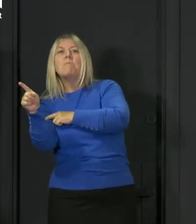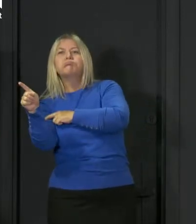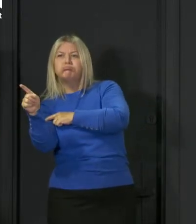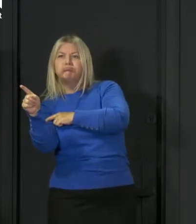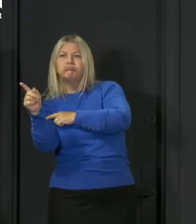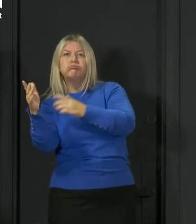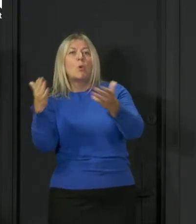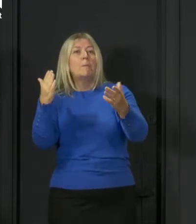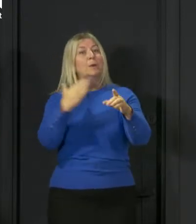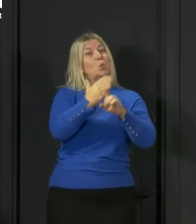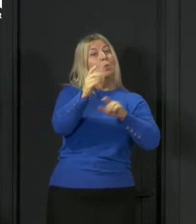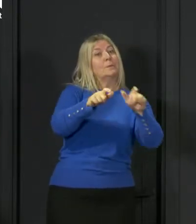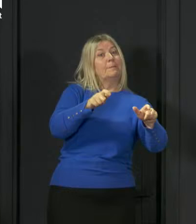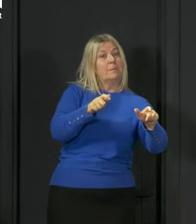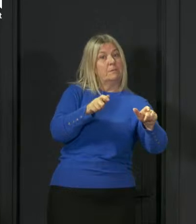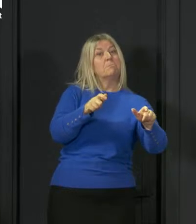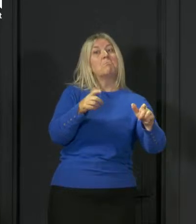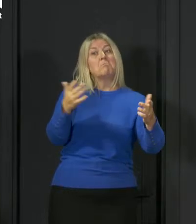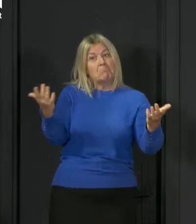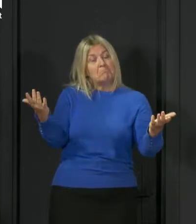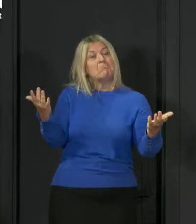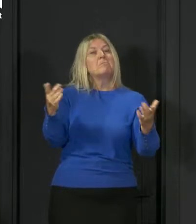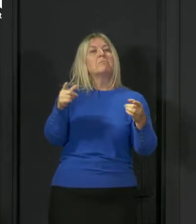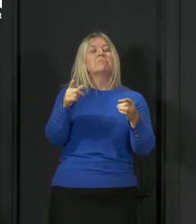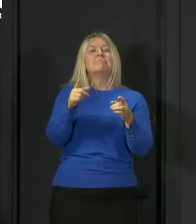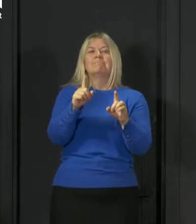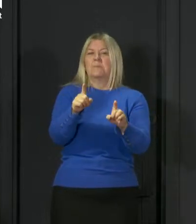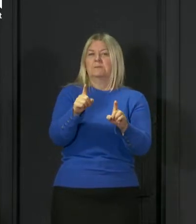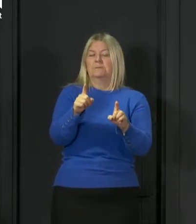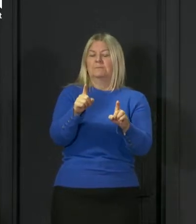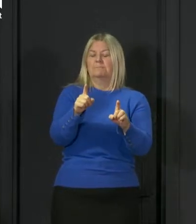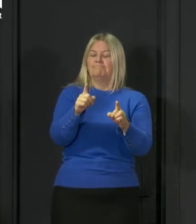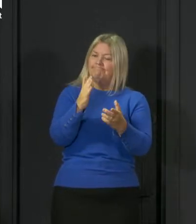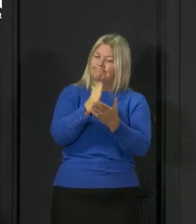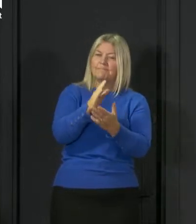of the pandemic back in the spring . However and this is a very important point,